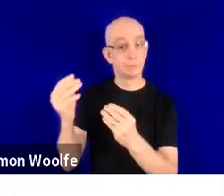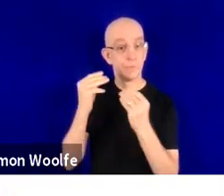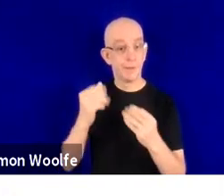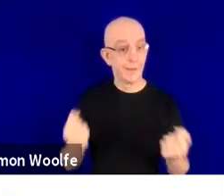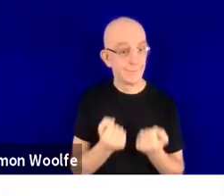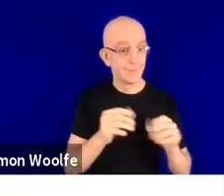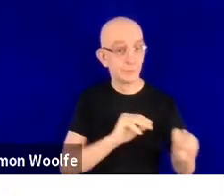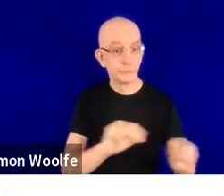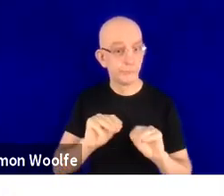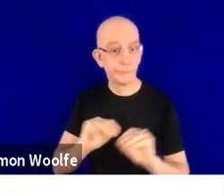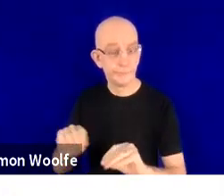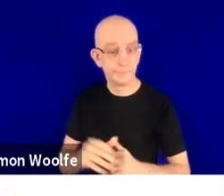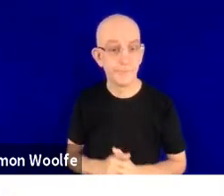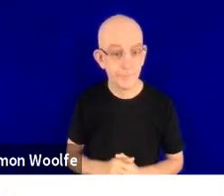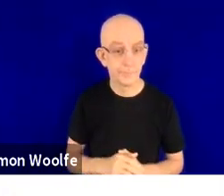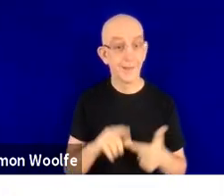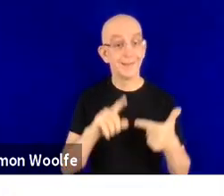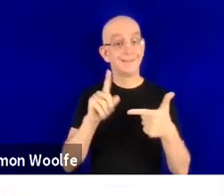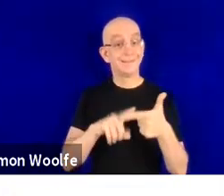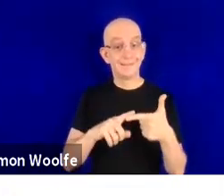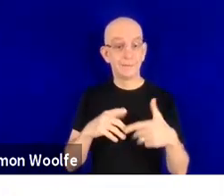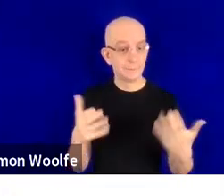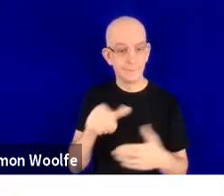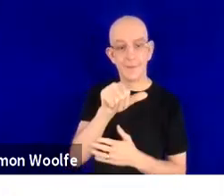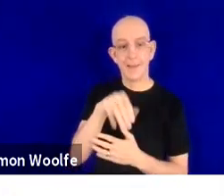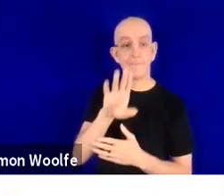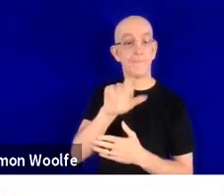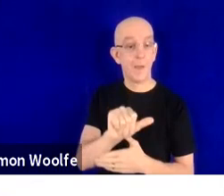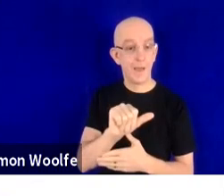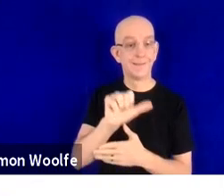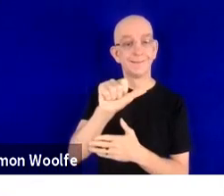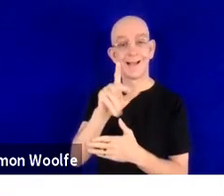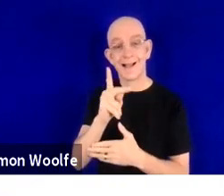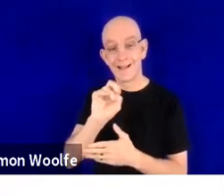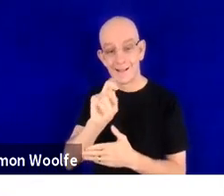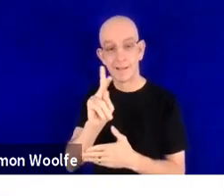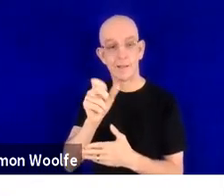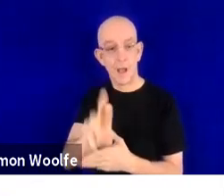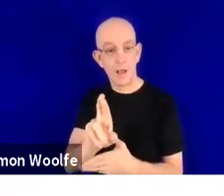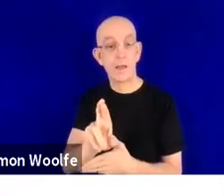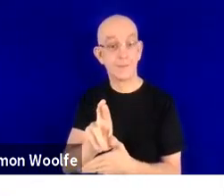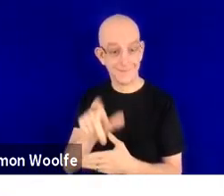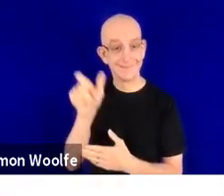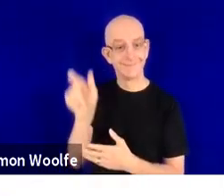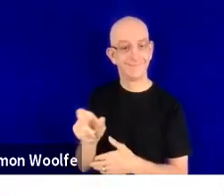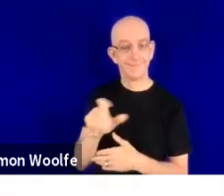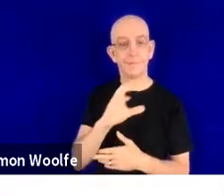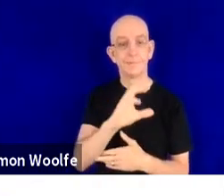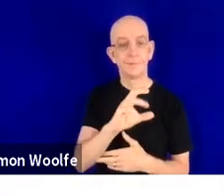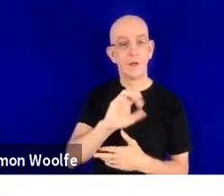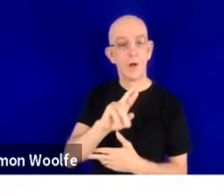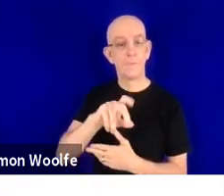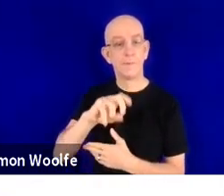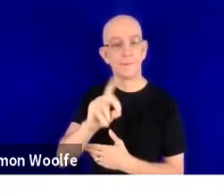Amba supports the implementation of the Bridge CRPD SDG training initiative and the development of IDA's online learning platform